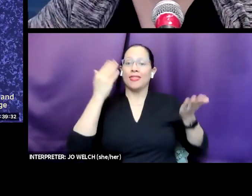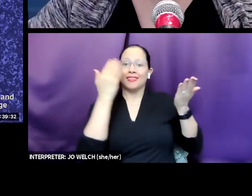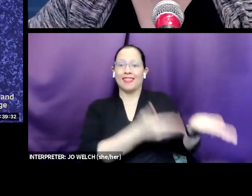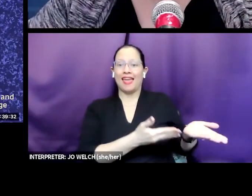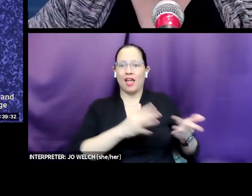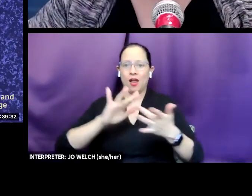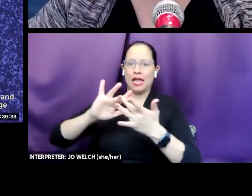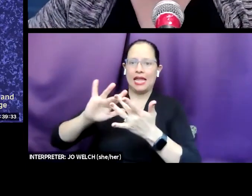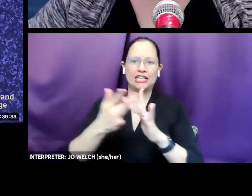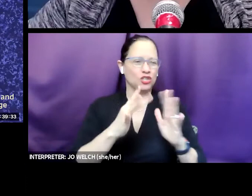Right.